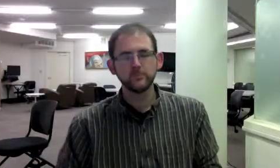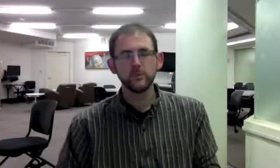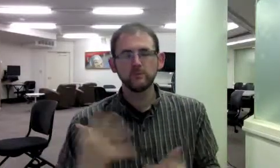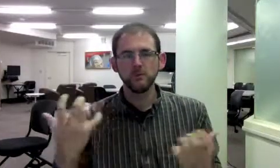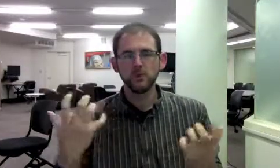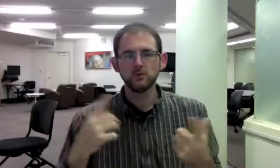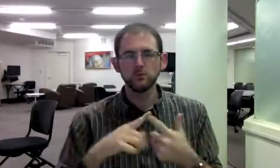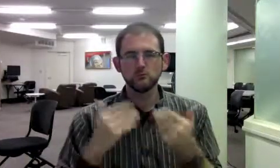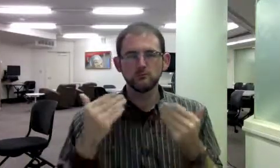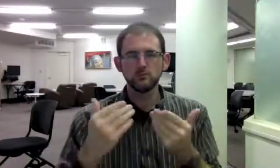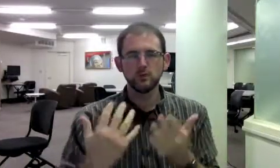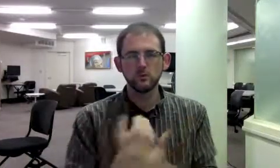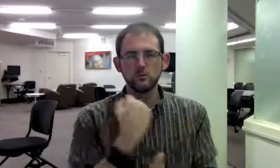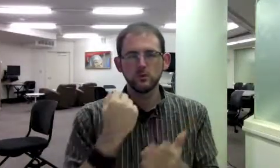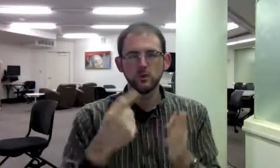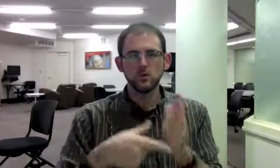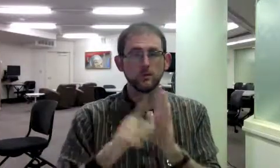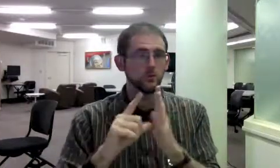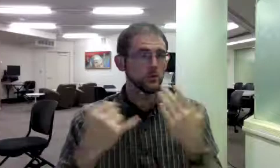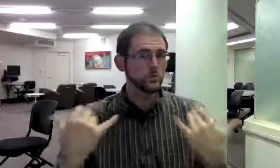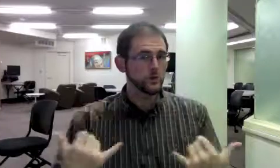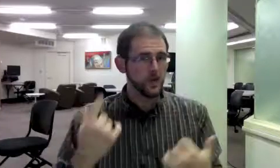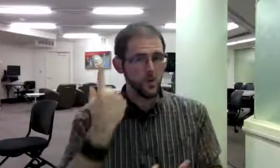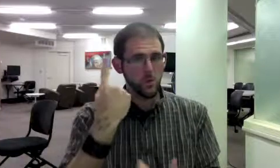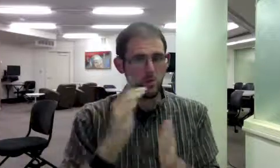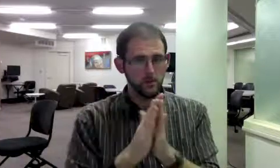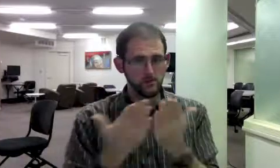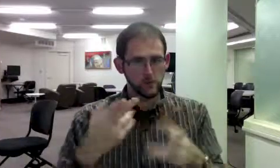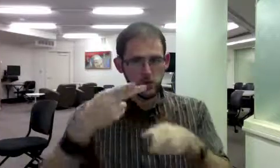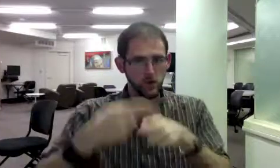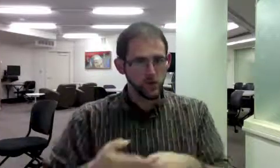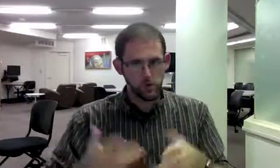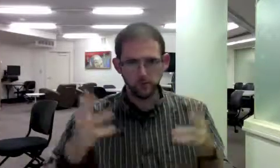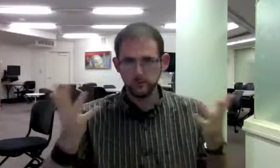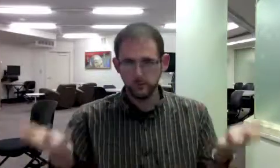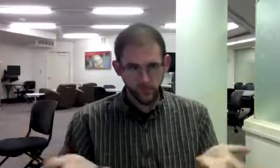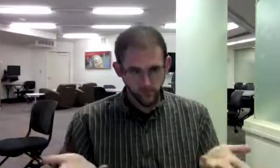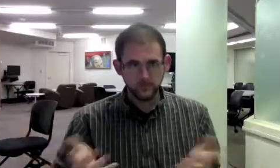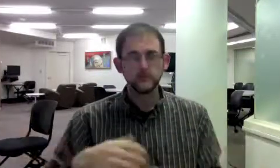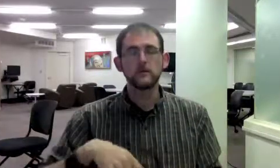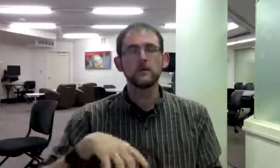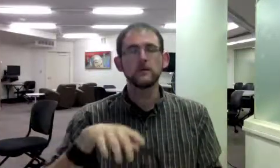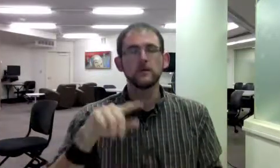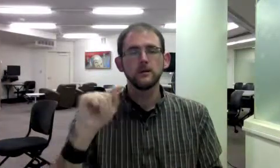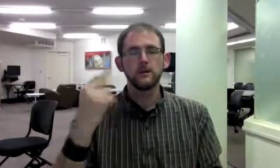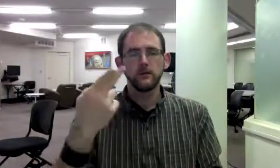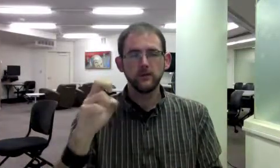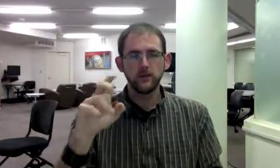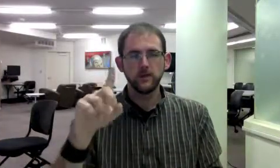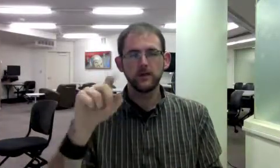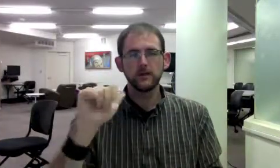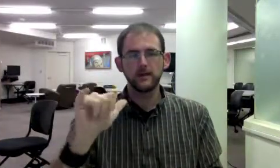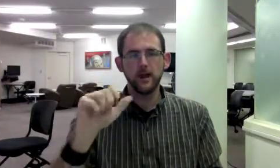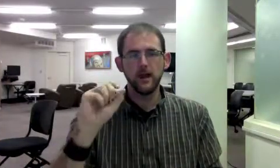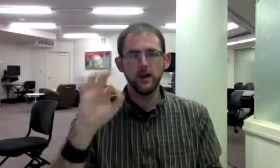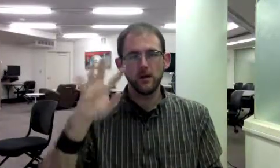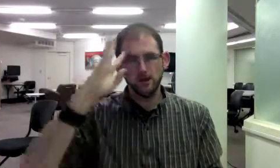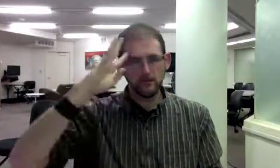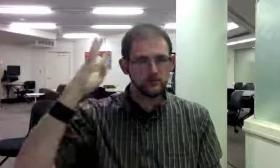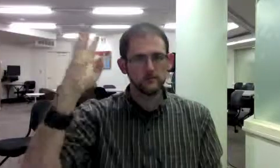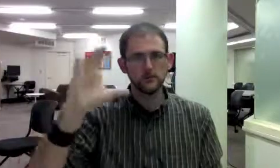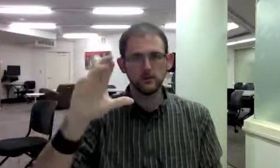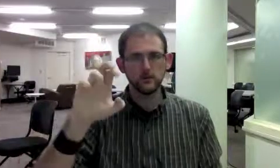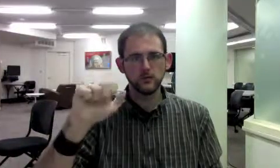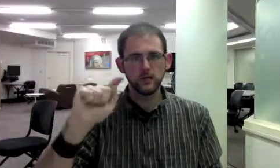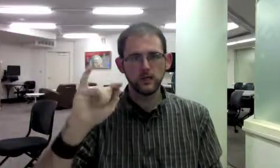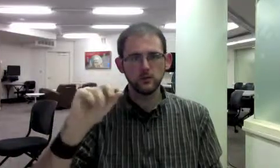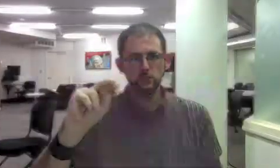So today I wanted to review a book called "The Day of Creation."